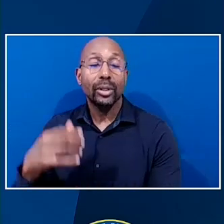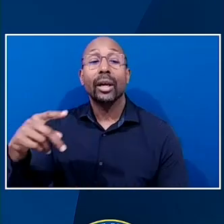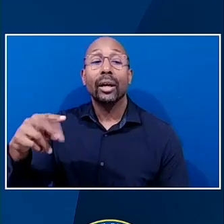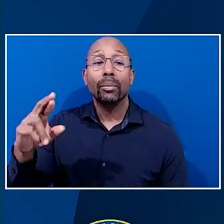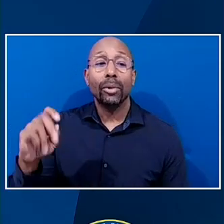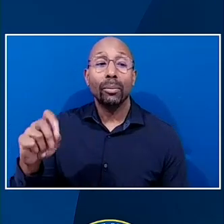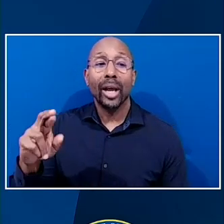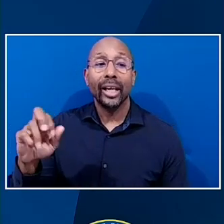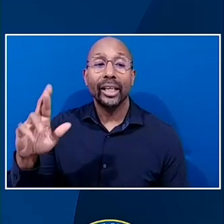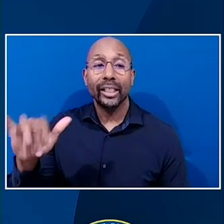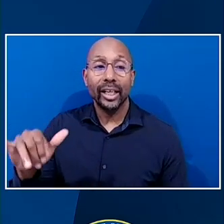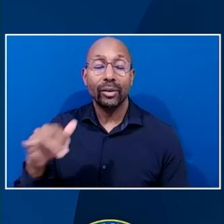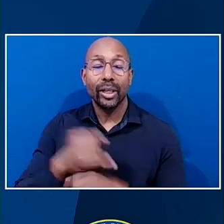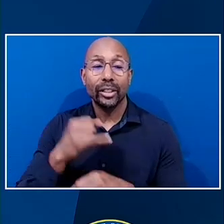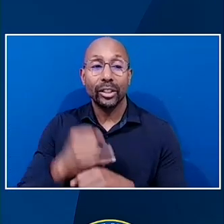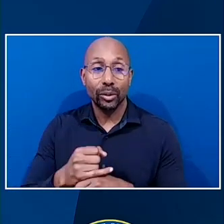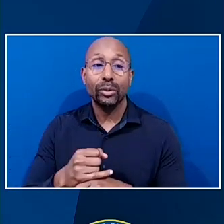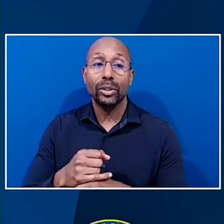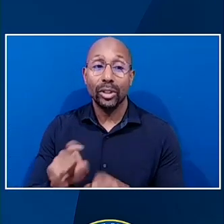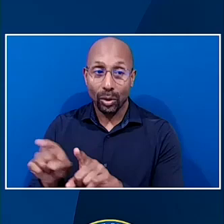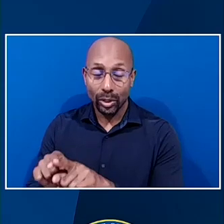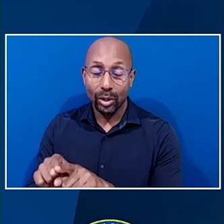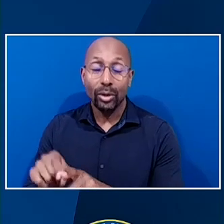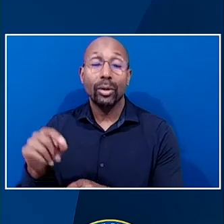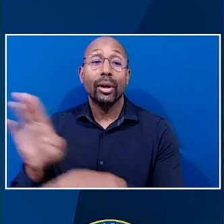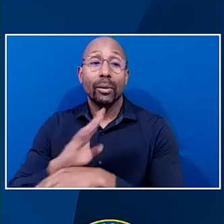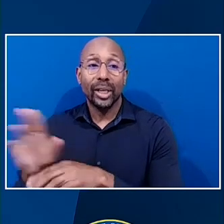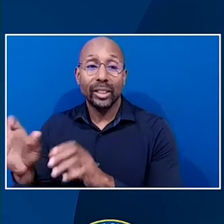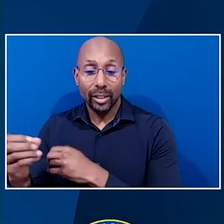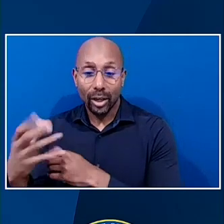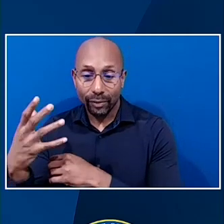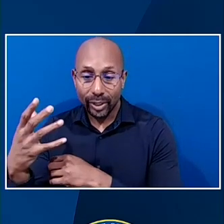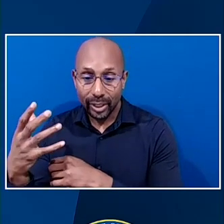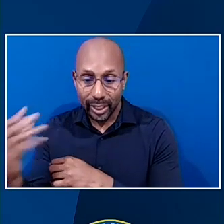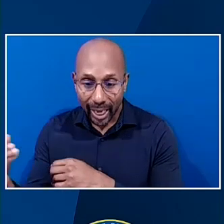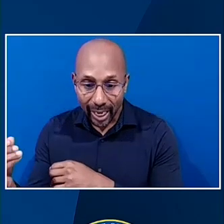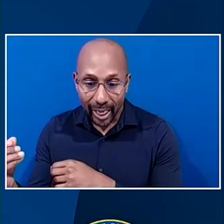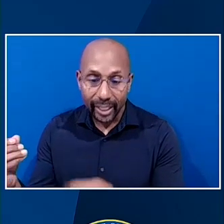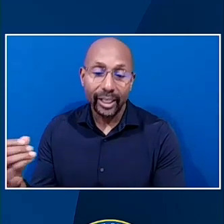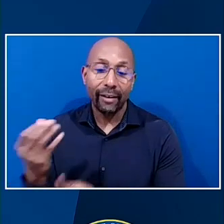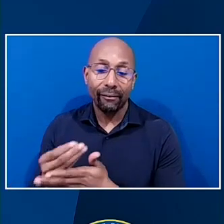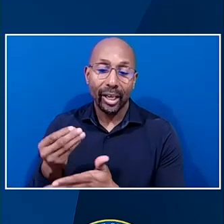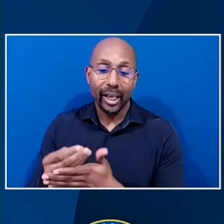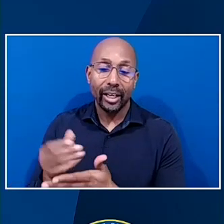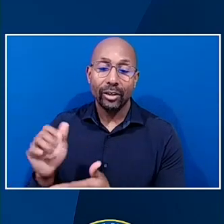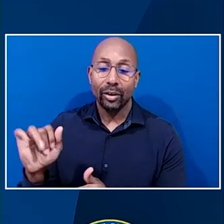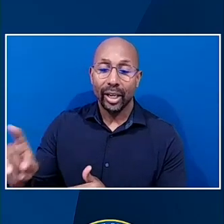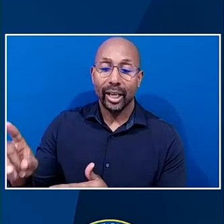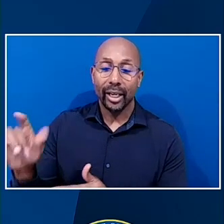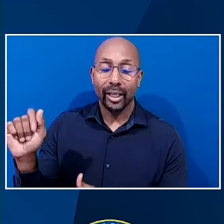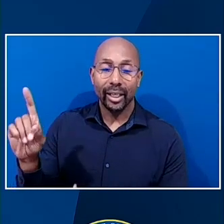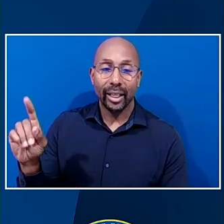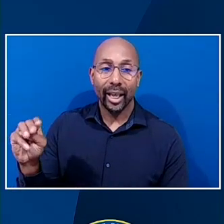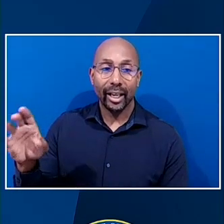administrators. If there's anyone representing institutions and I have forgotten that category.